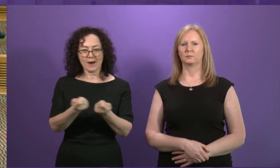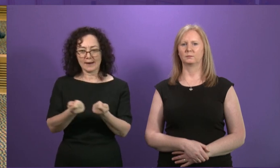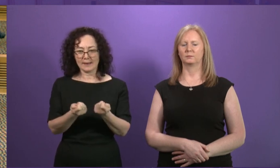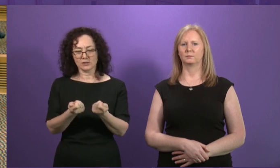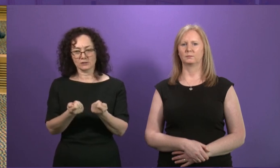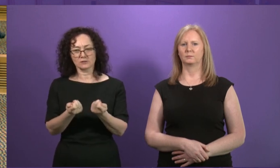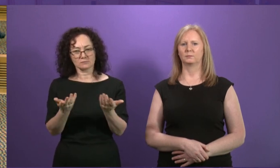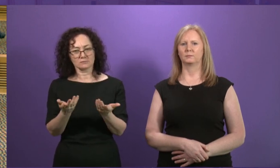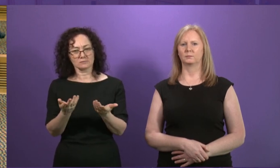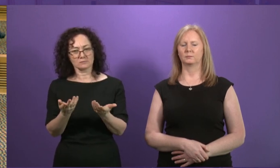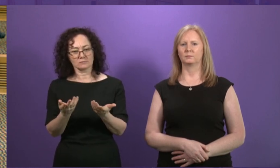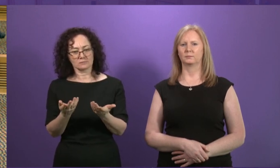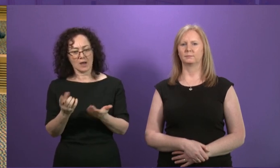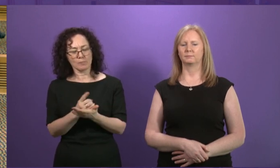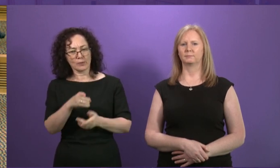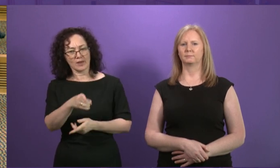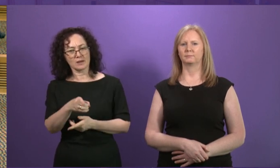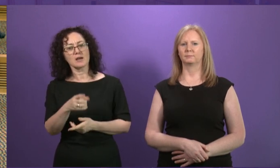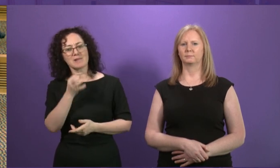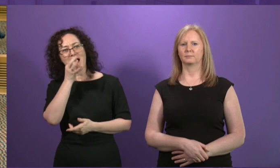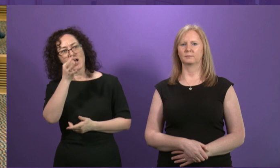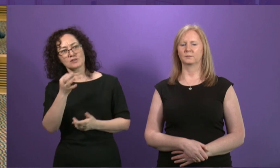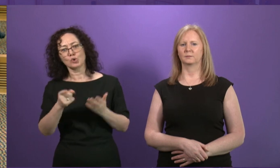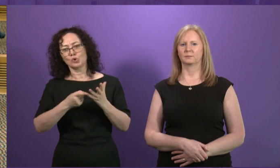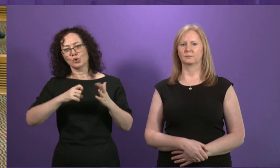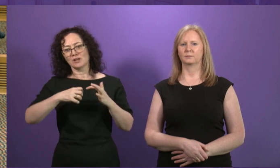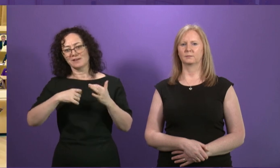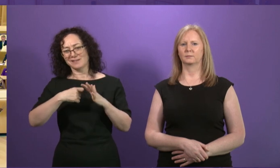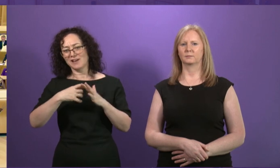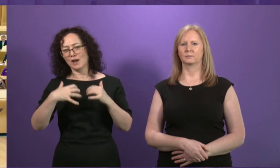can unite on the issue and call on the UK Government to do that without delay.